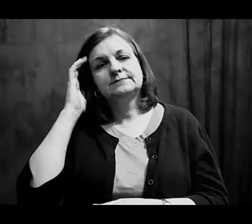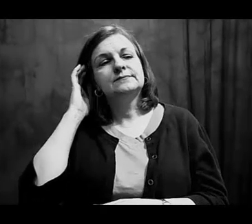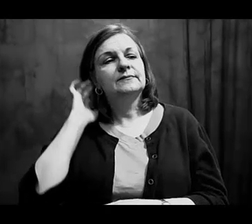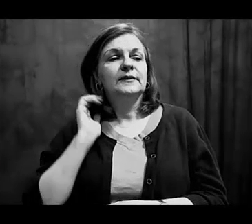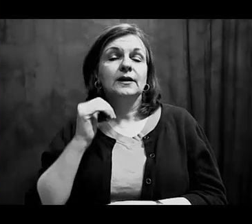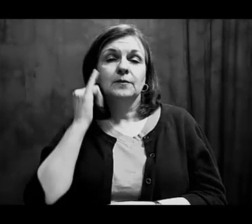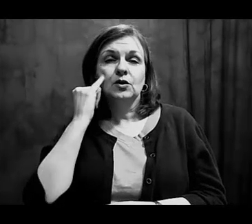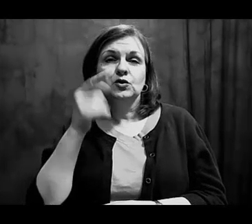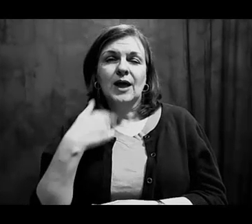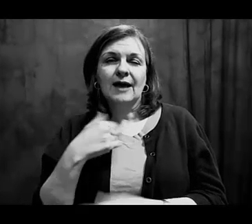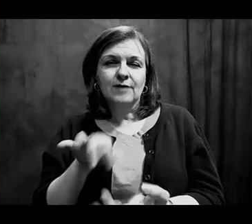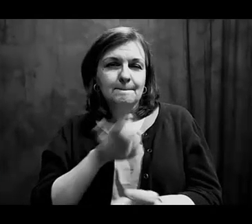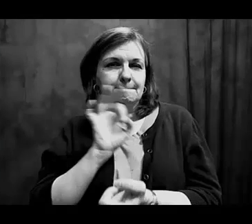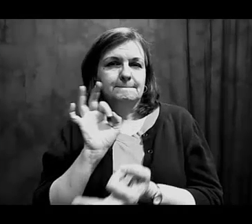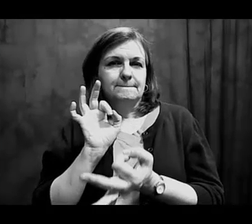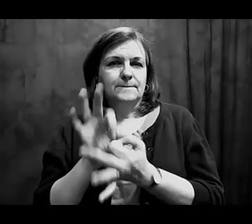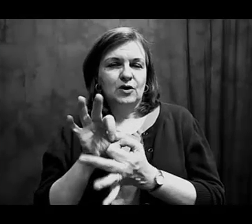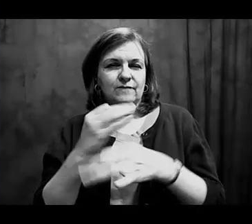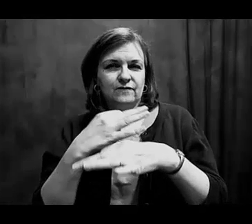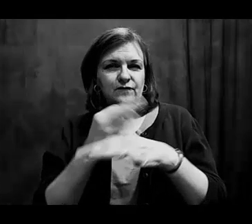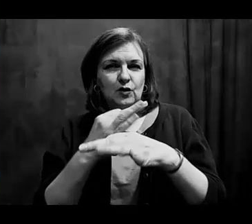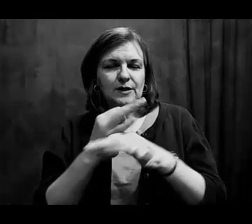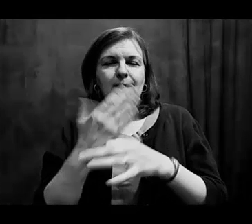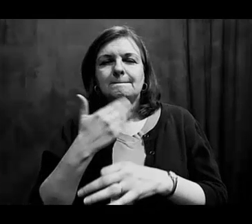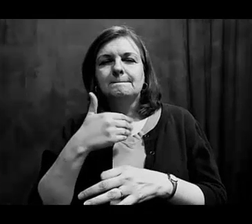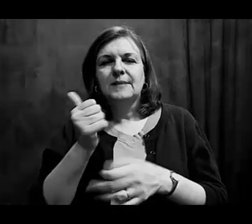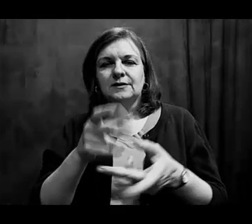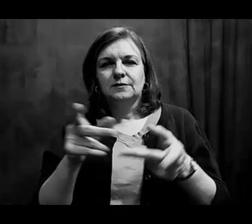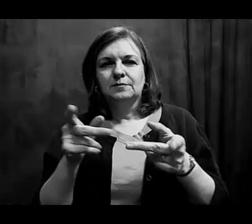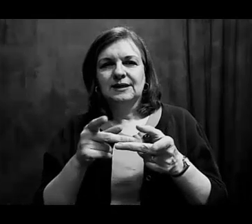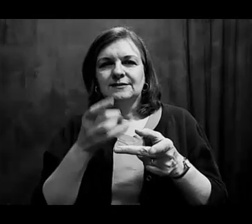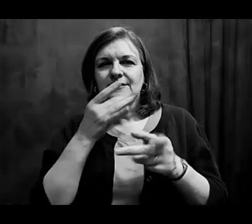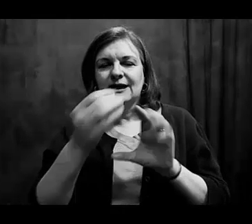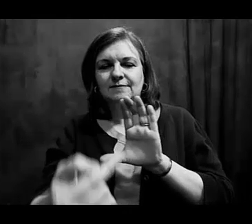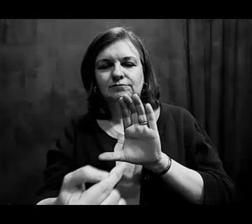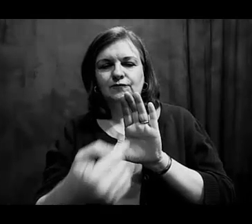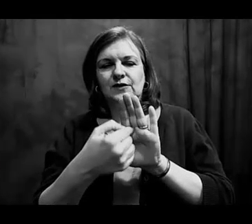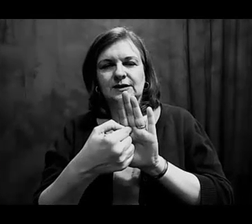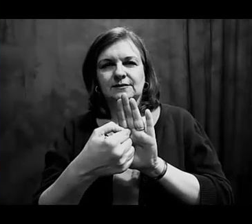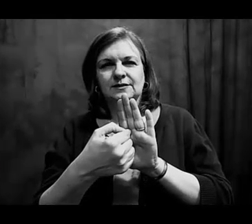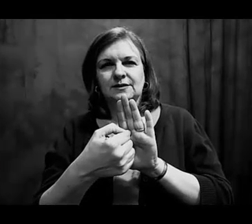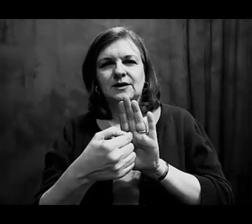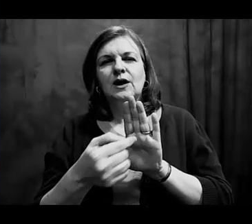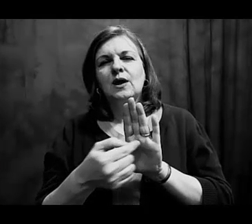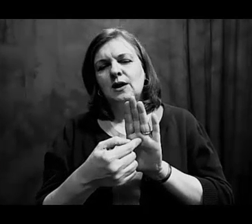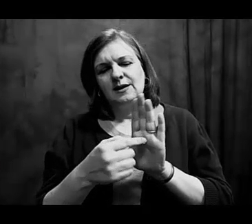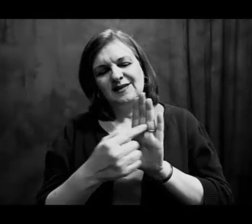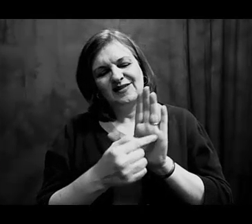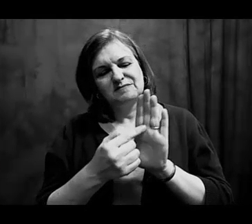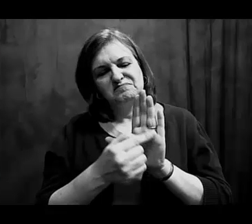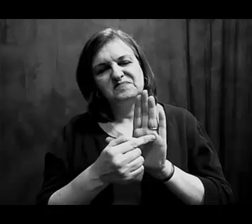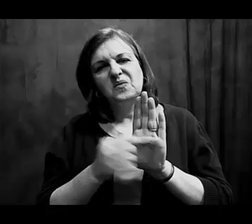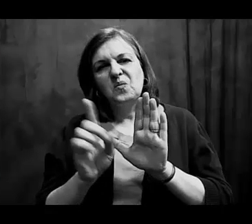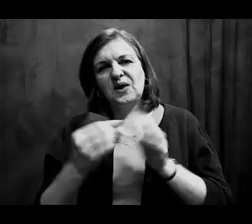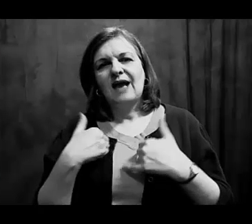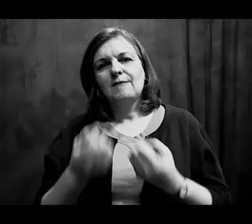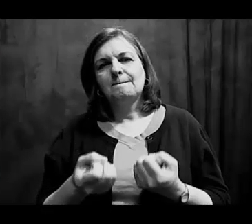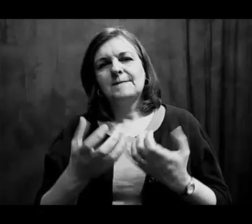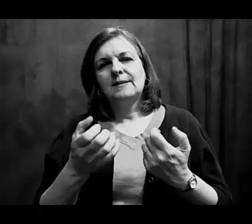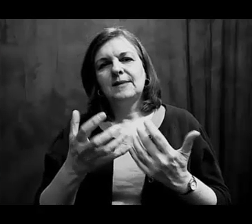we find the perfect focus or the best place for focus is where you have lots and lots of cones